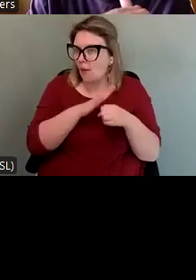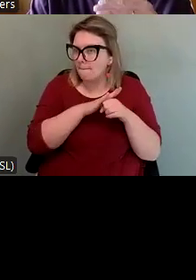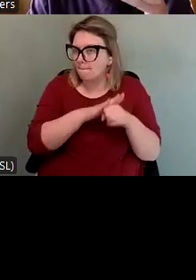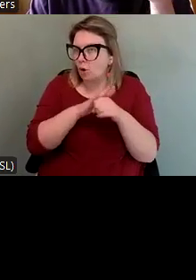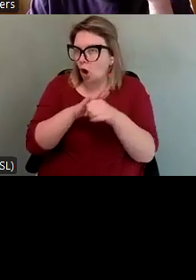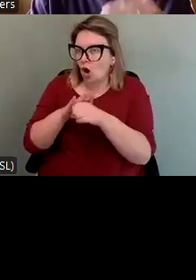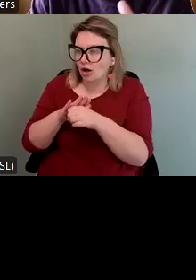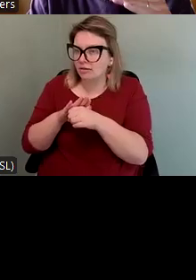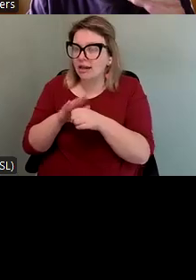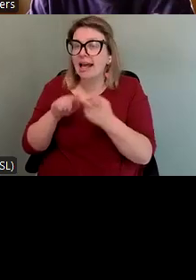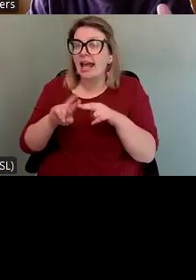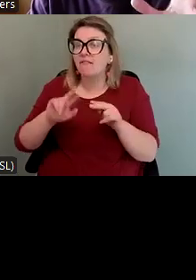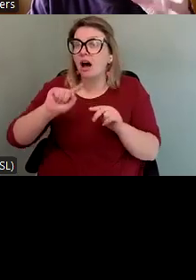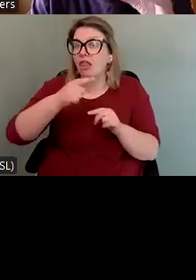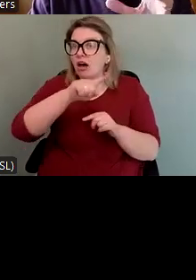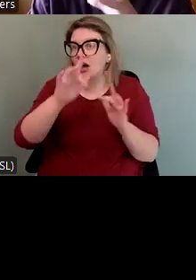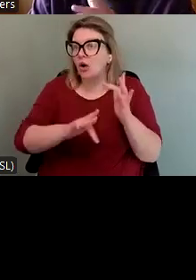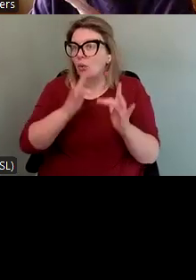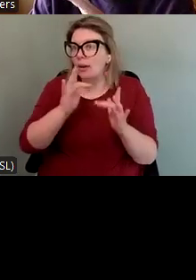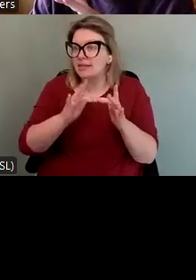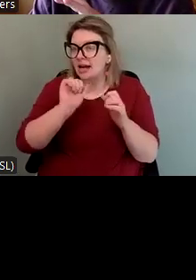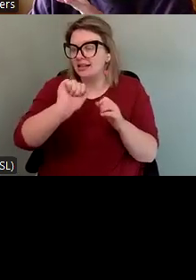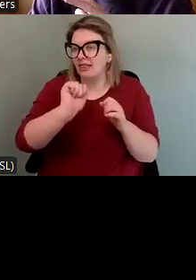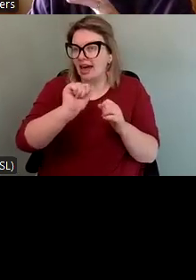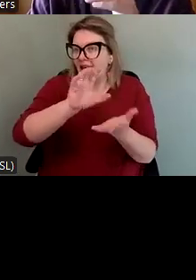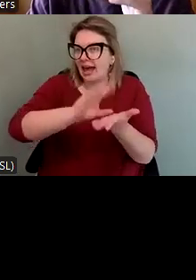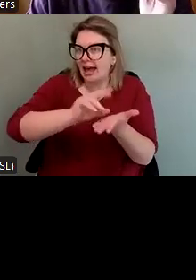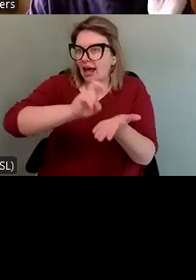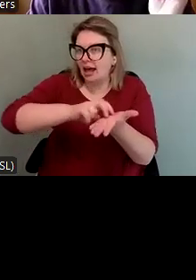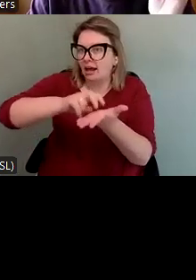so advertising cookies that are used for these type of things.